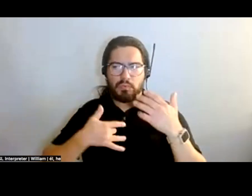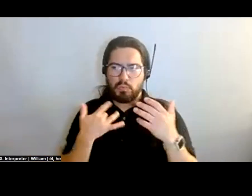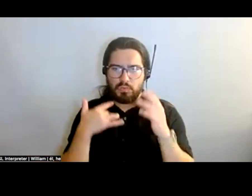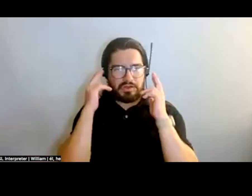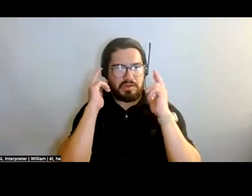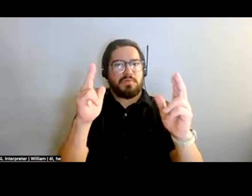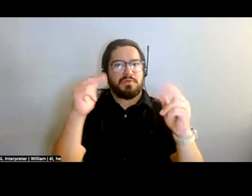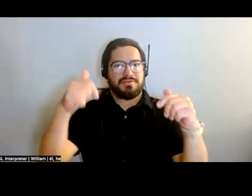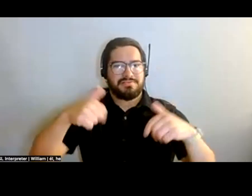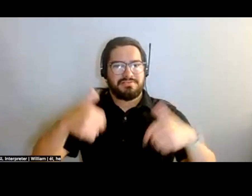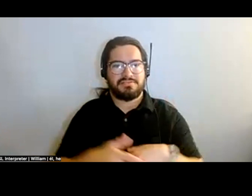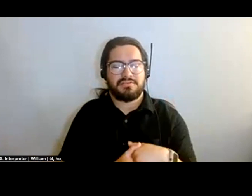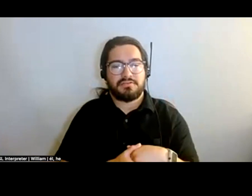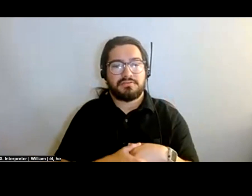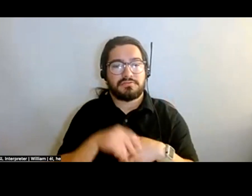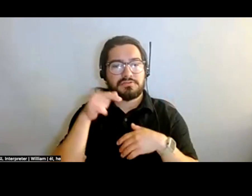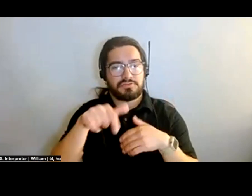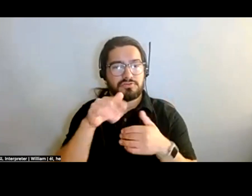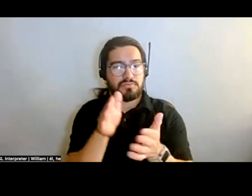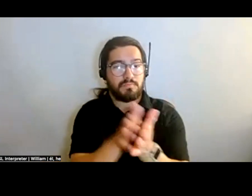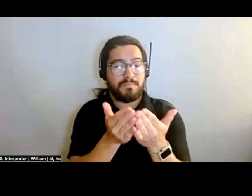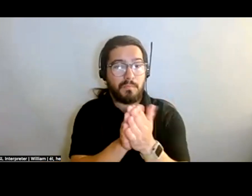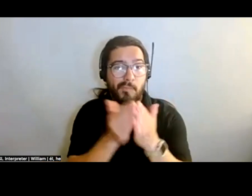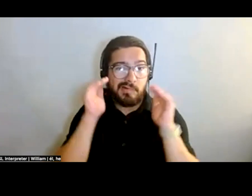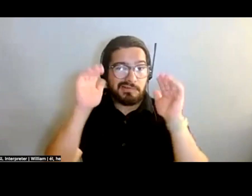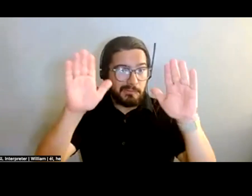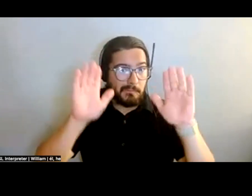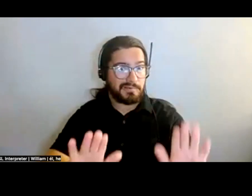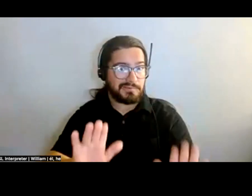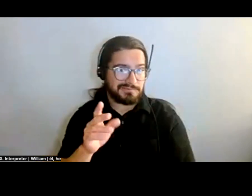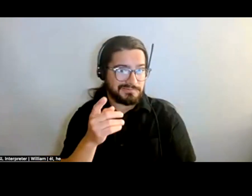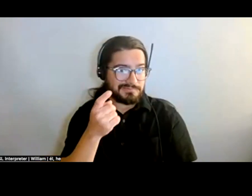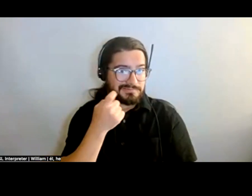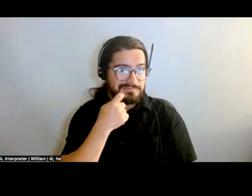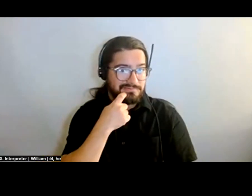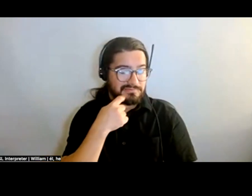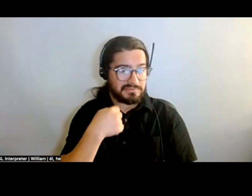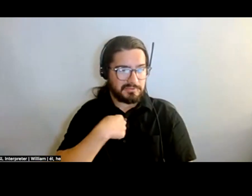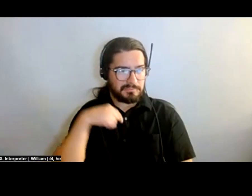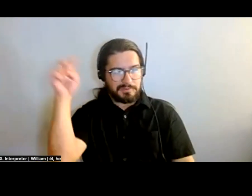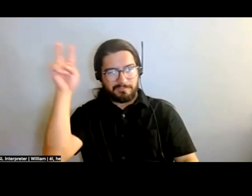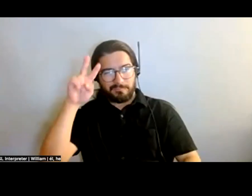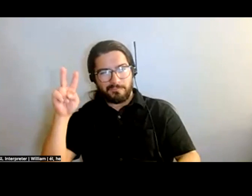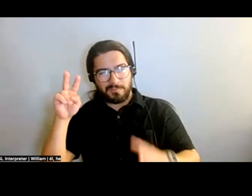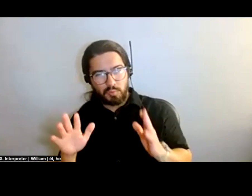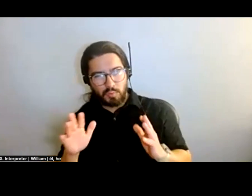I want to say that this book is amazing. Lately, being Venezuelan in Chile is very complicated.